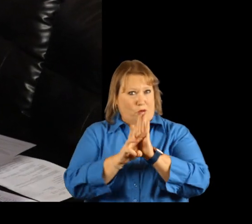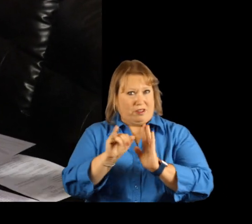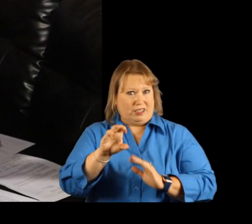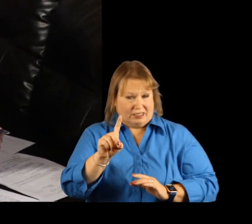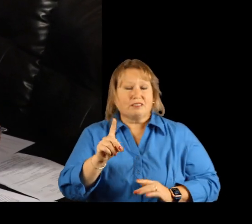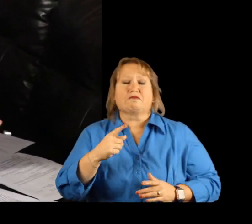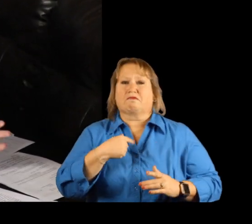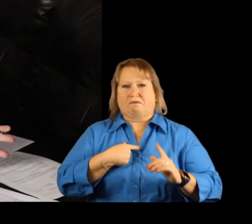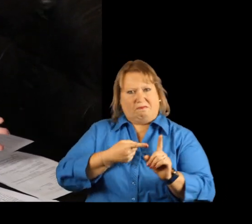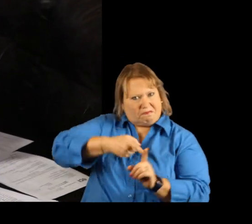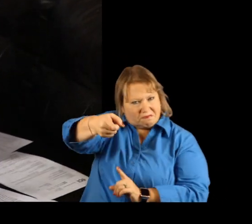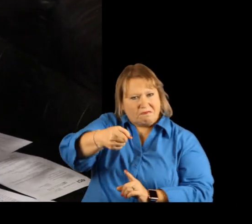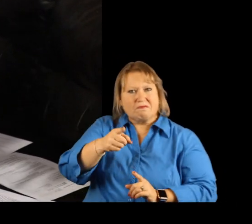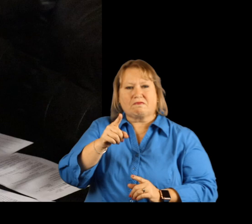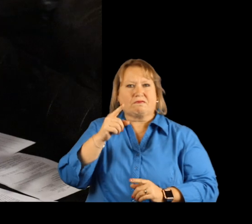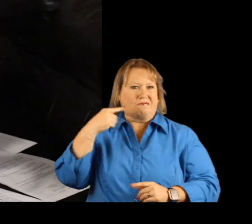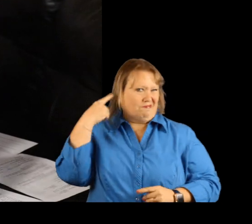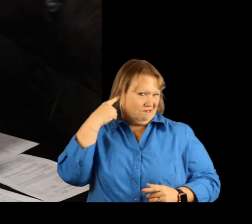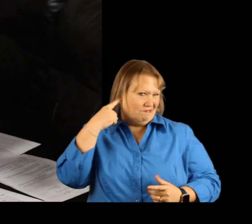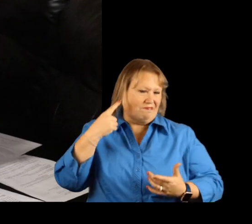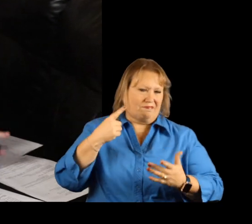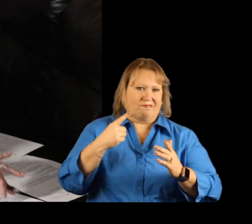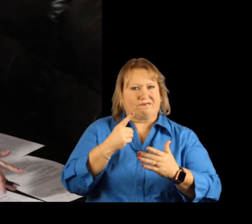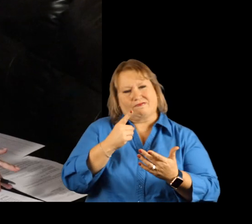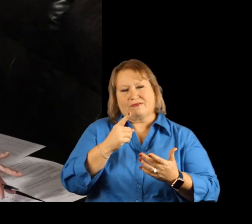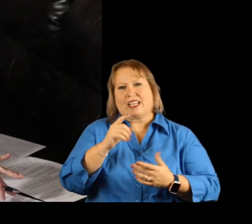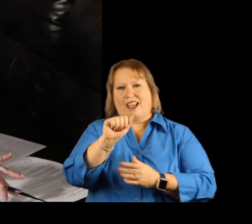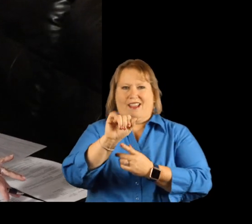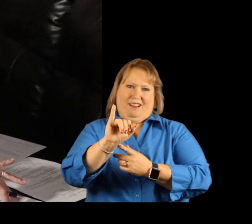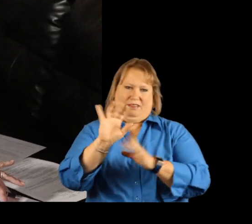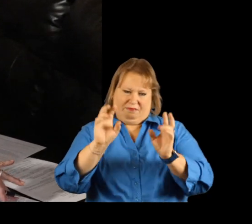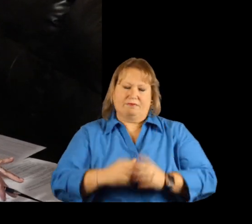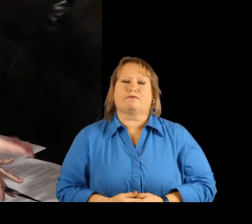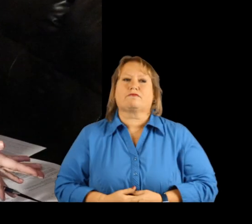Part of what we do, we do also serve our outside school districts, like I said